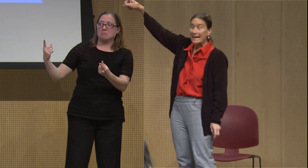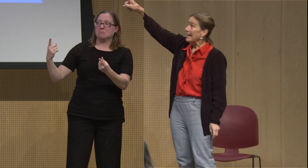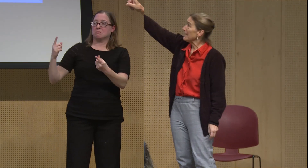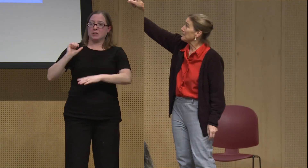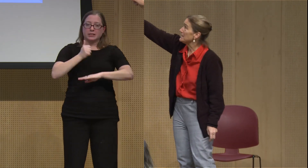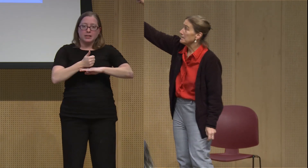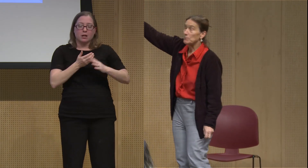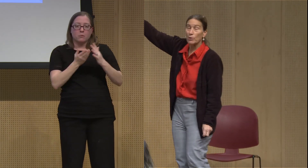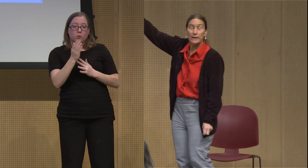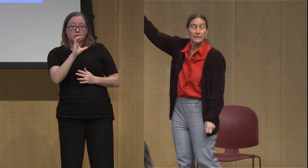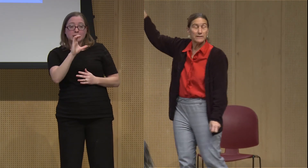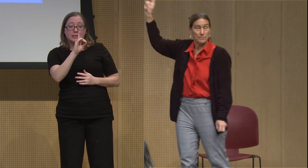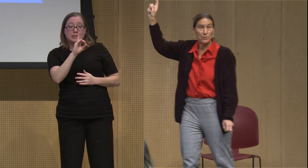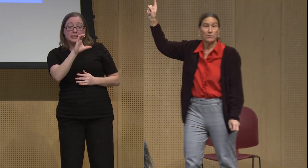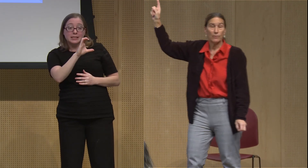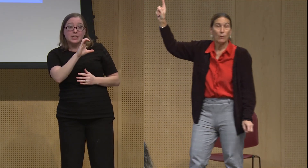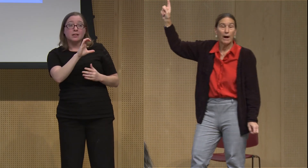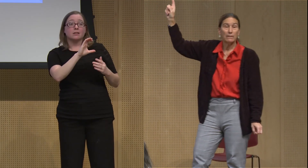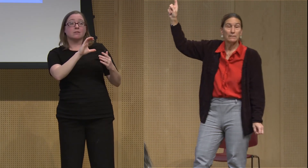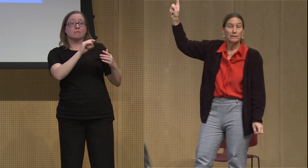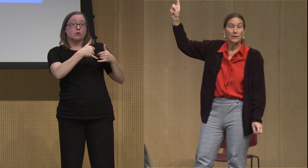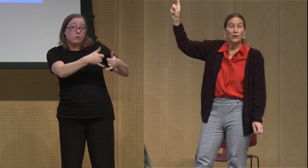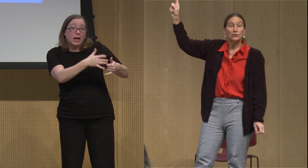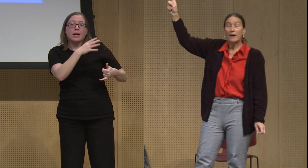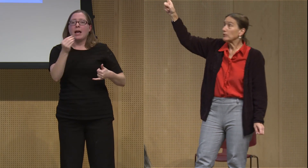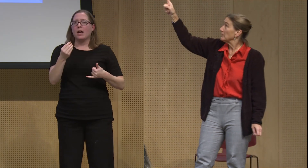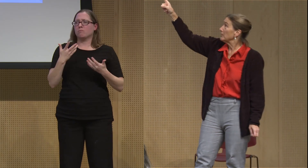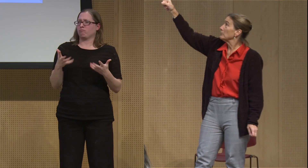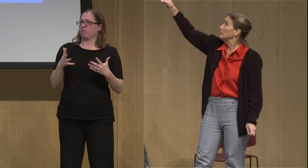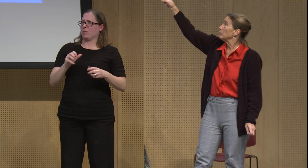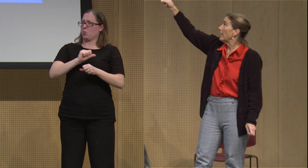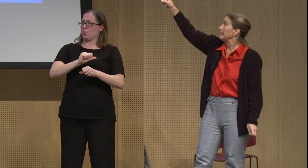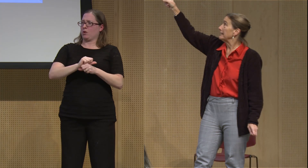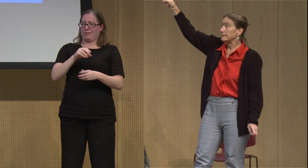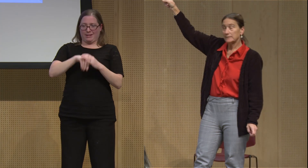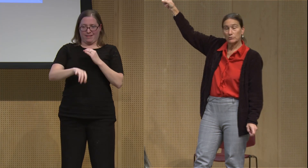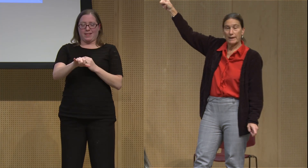AND BECAUSE I'D BEEN WORKING IN THIS COMMUNITY FOR A WHILE. SO I COULD LITERALLY WRITE IN THIS GRANT